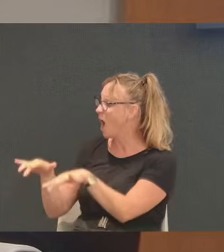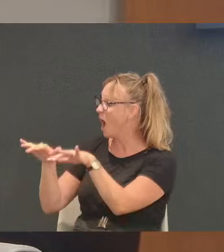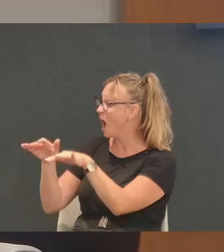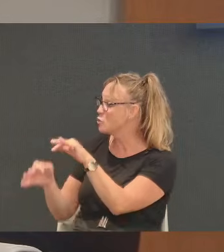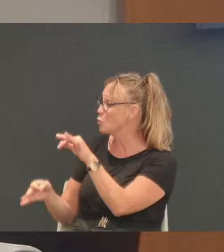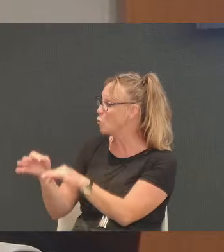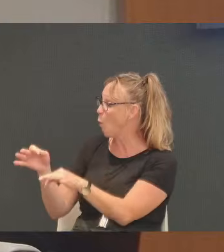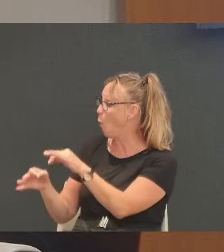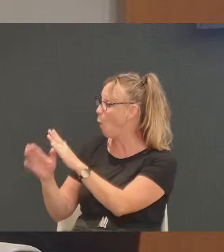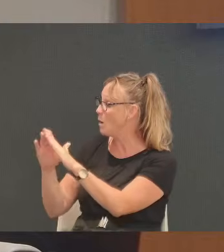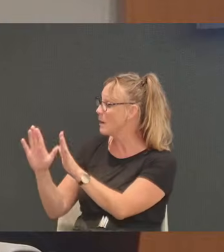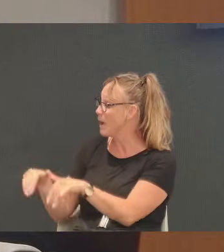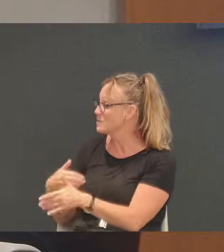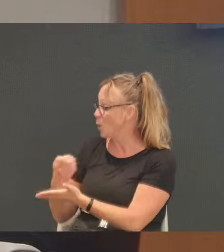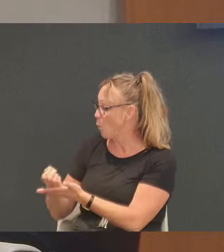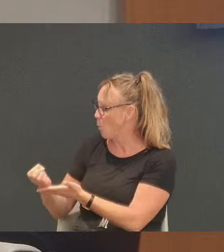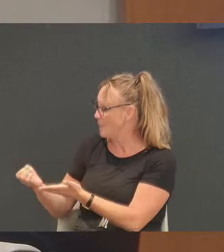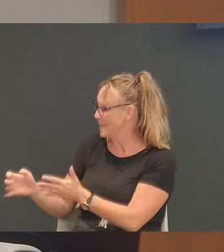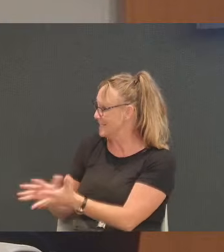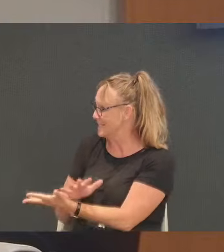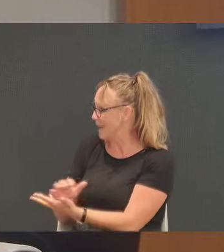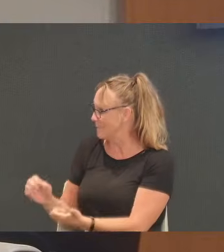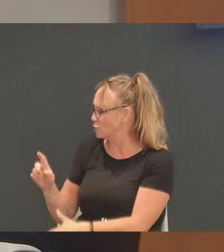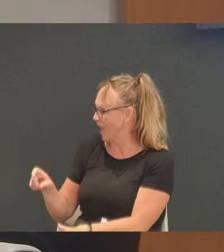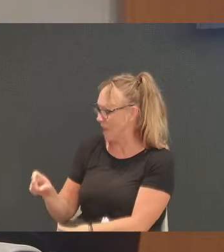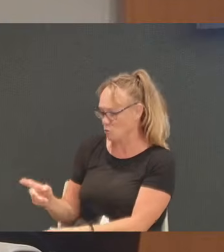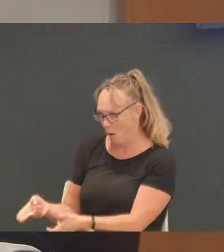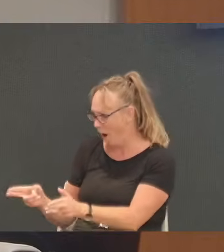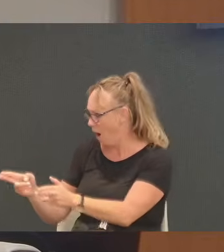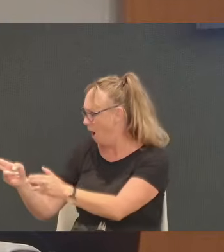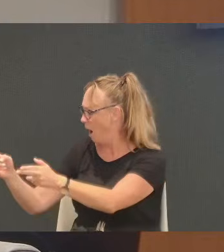that was getting damaged and we had to do some things outside of competitive bidding. So, you're